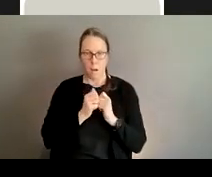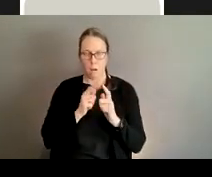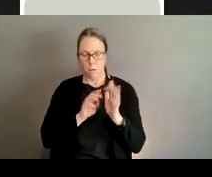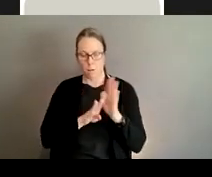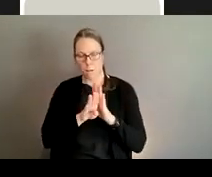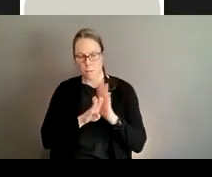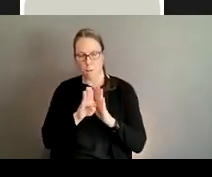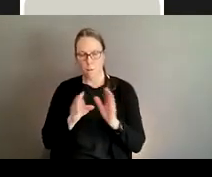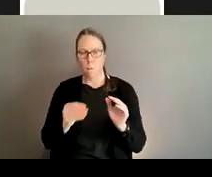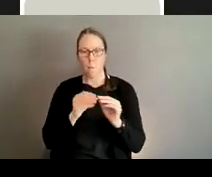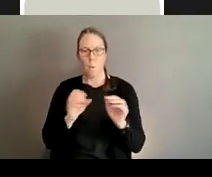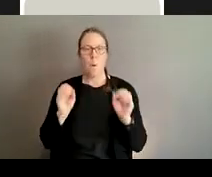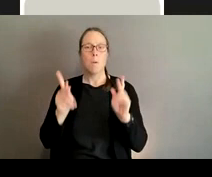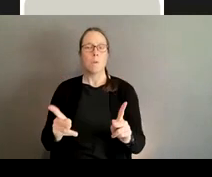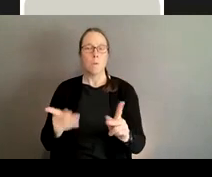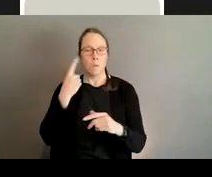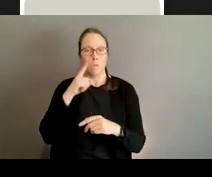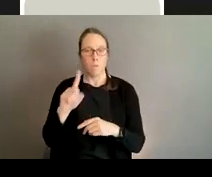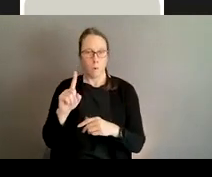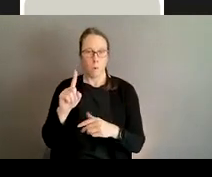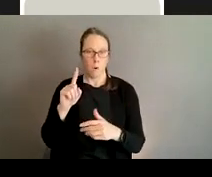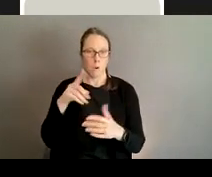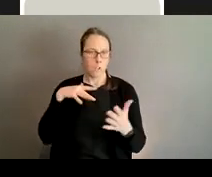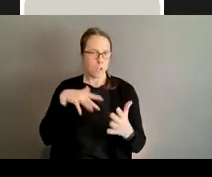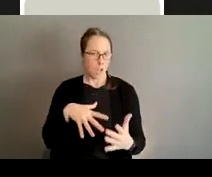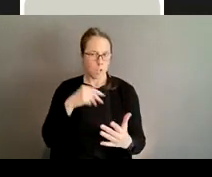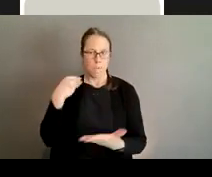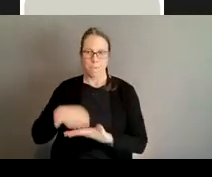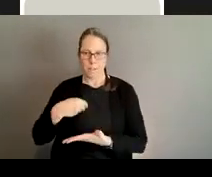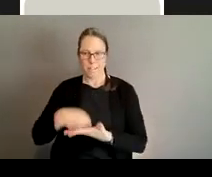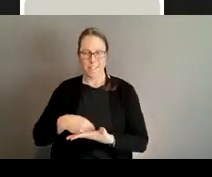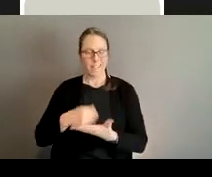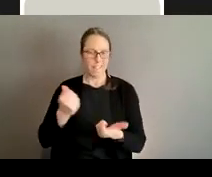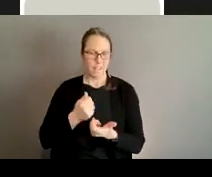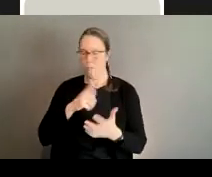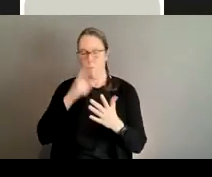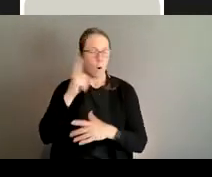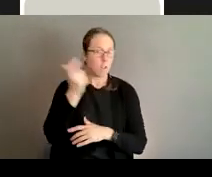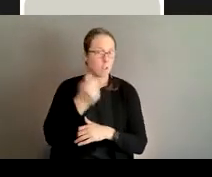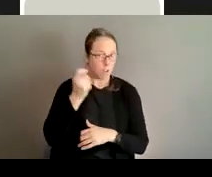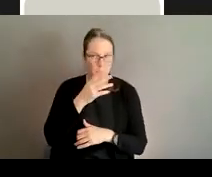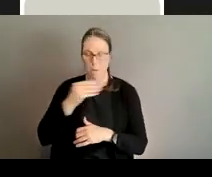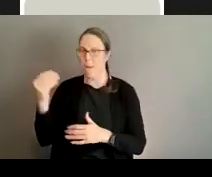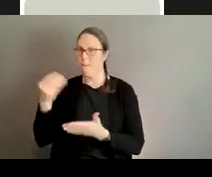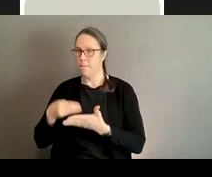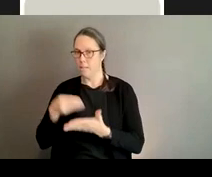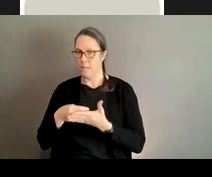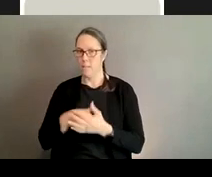opportunities for scholarship and funding and things like that. I know that that's not